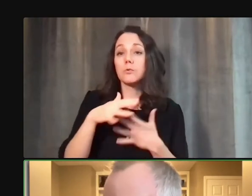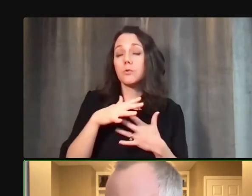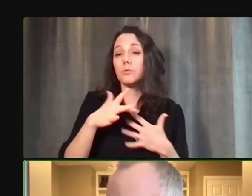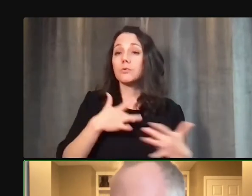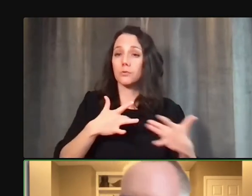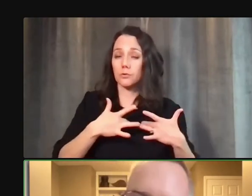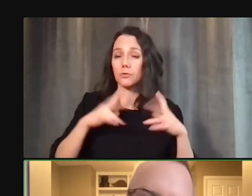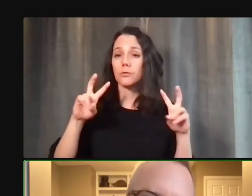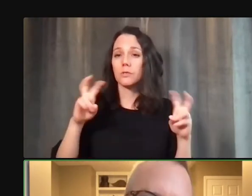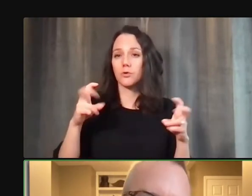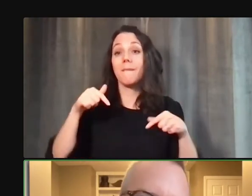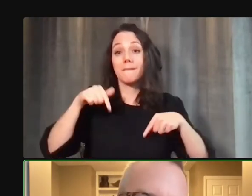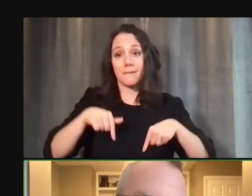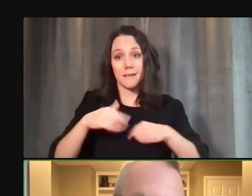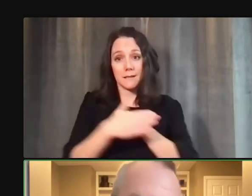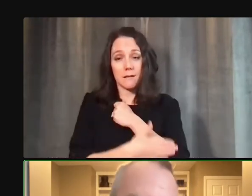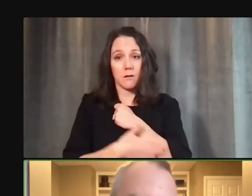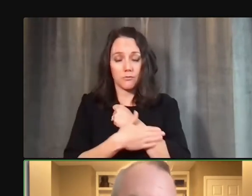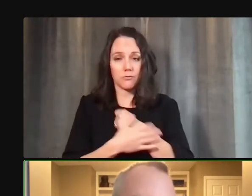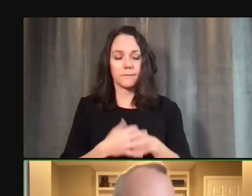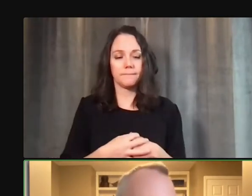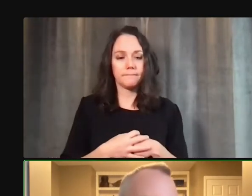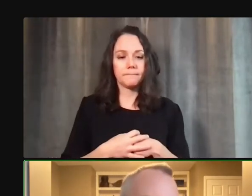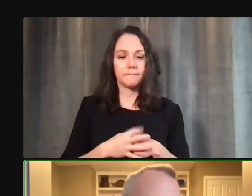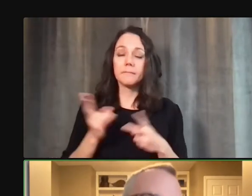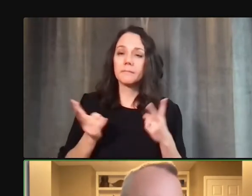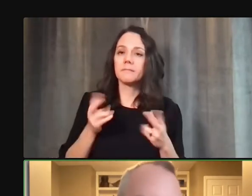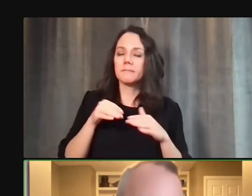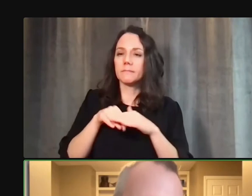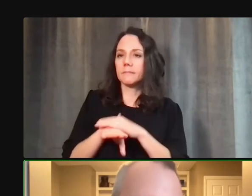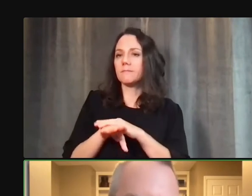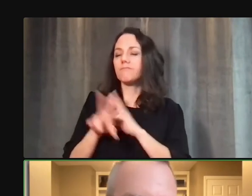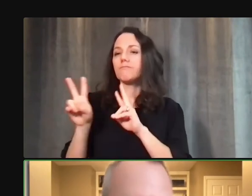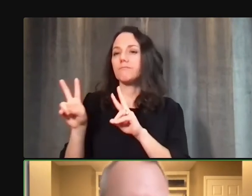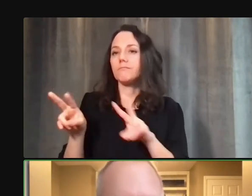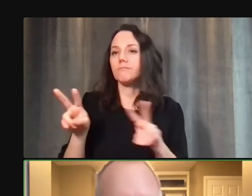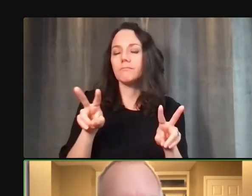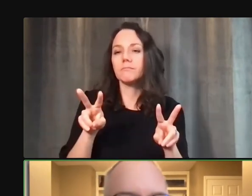And when visitors will walk through this exhibition, just open,